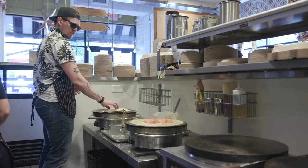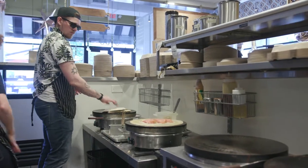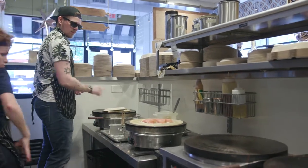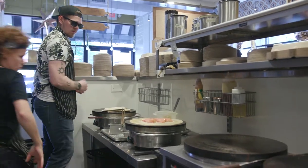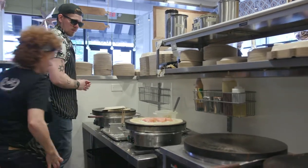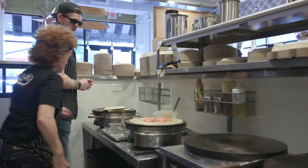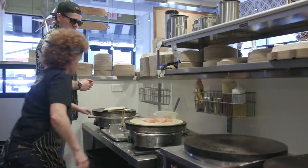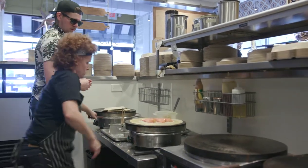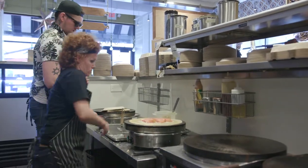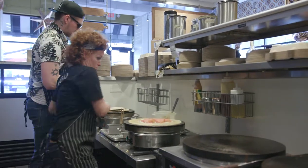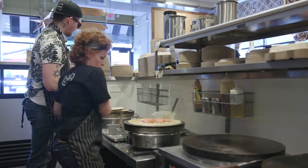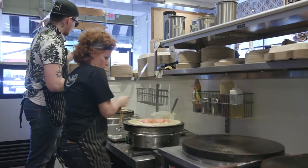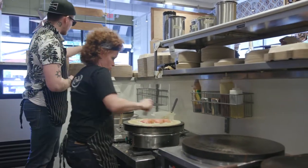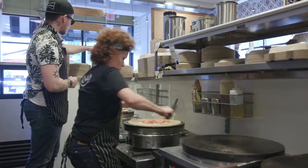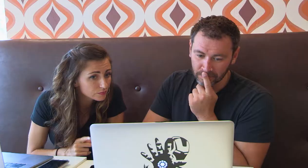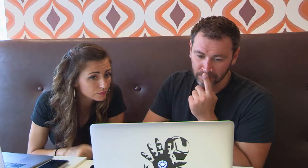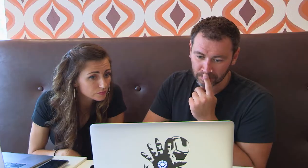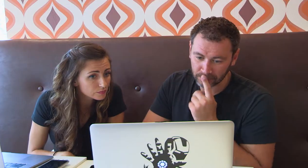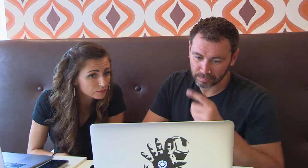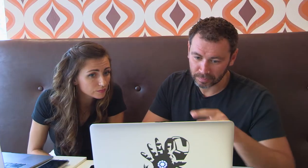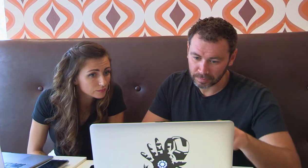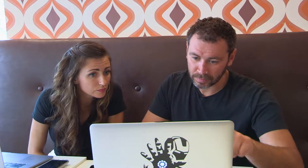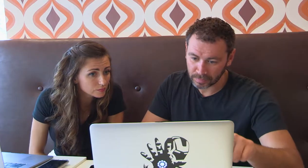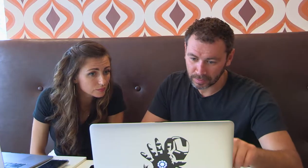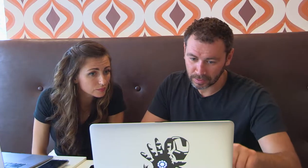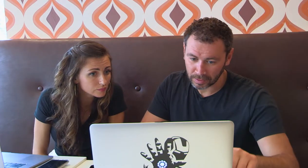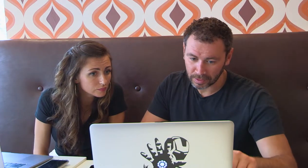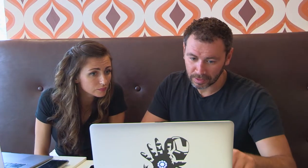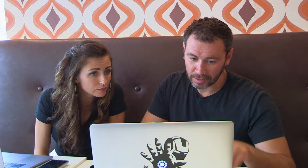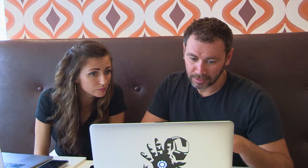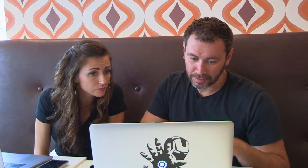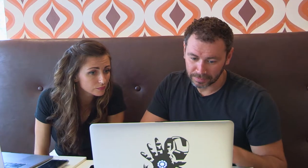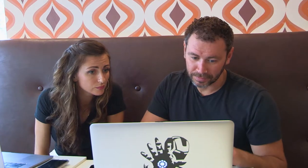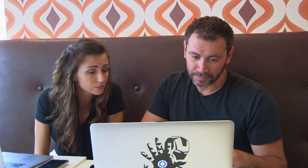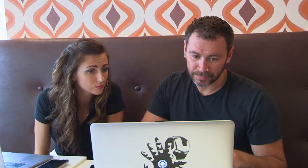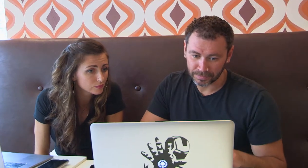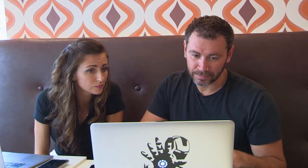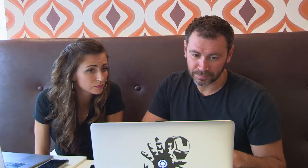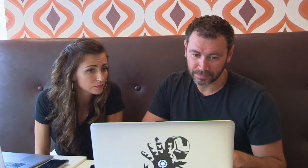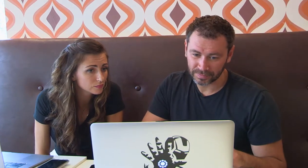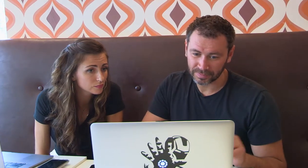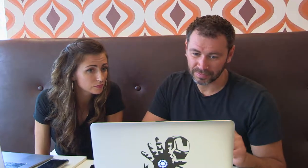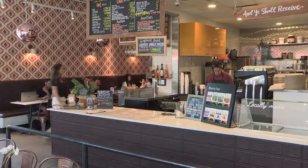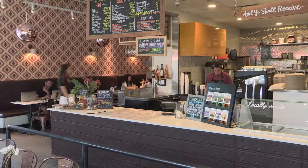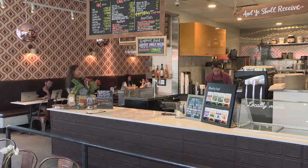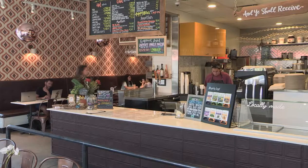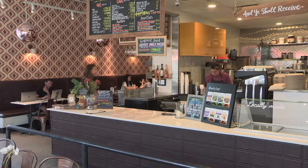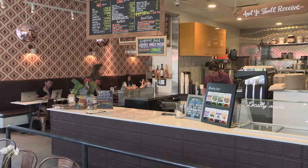[Narrator] Like Moa, Sergei and Michelle had very little restaurant experience before taking over Crepe Crazy.